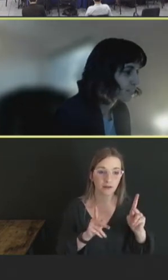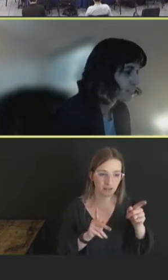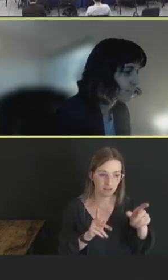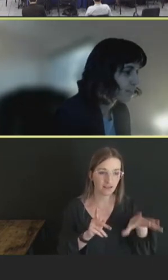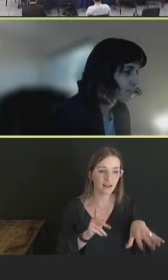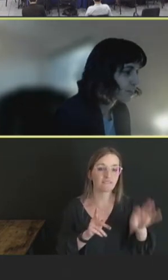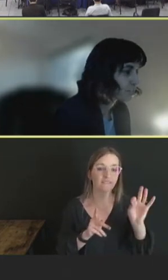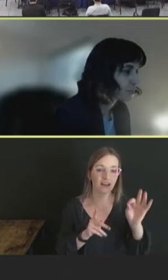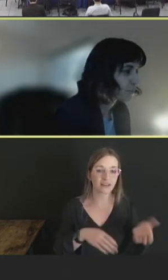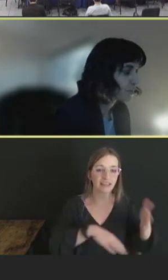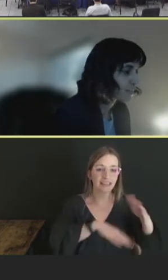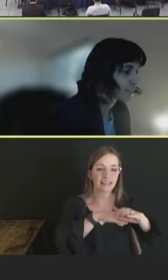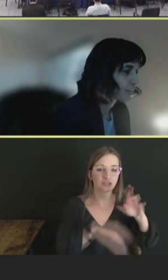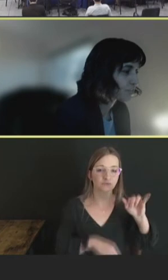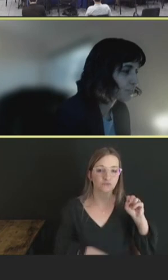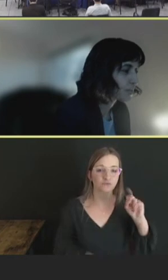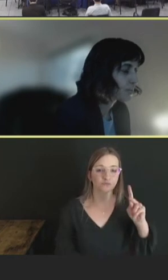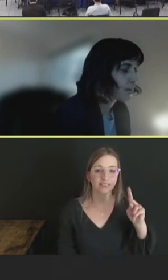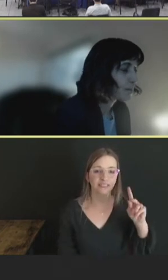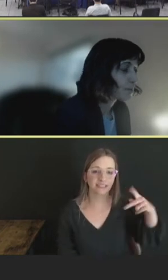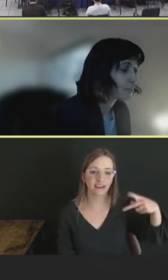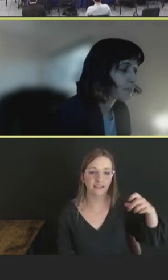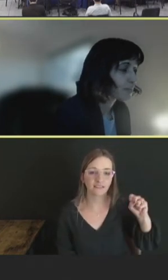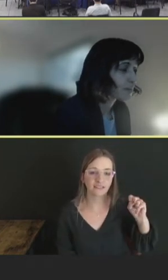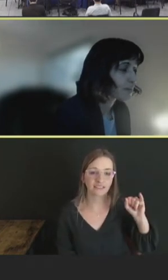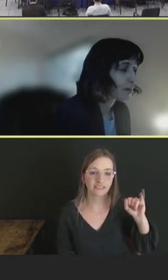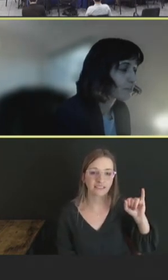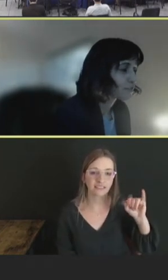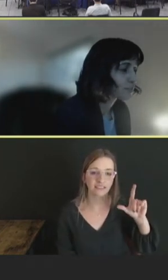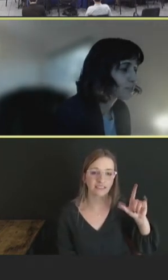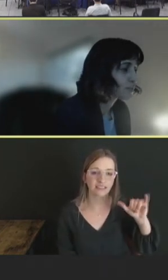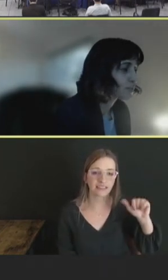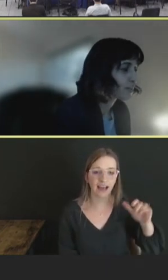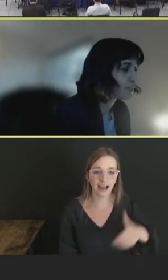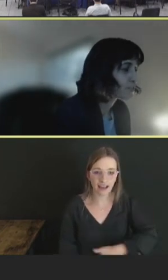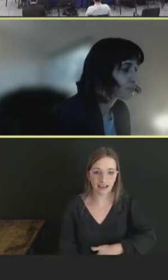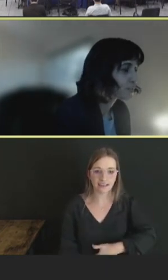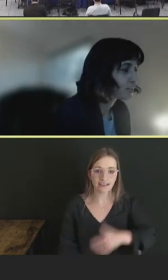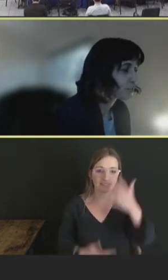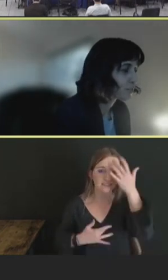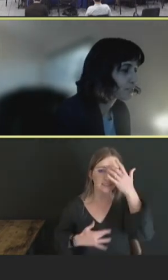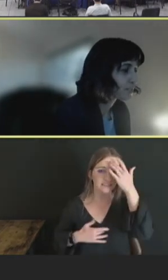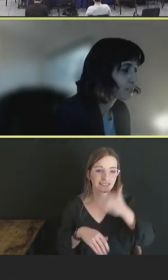disease after HPV vaccination; but the authors concluded that this most likely represented